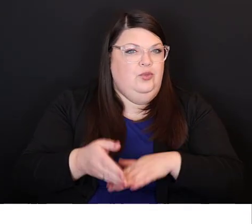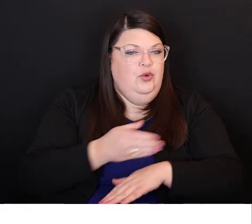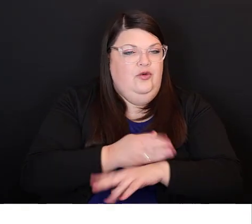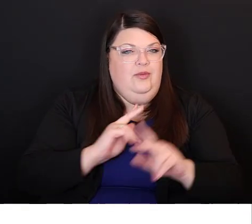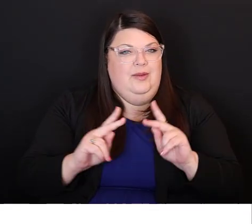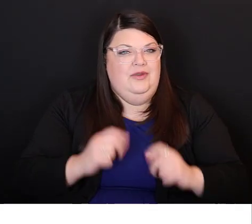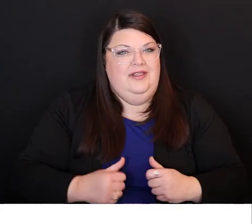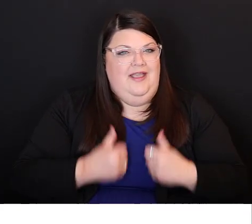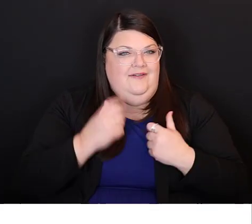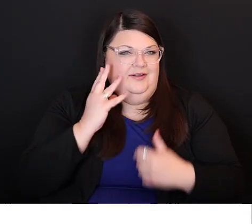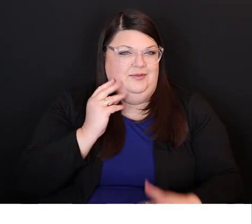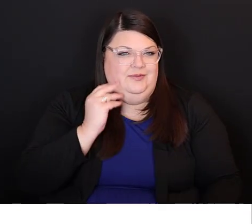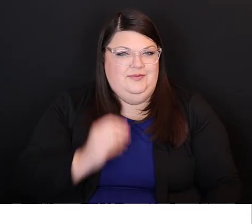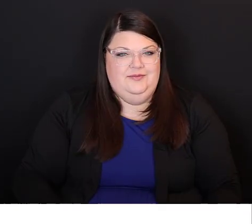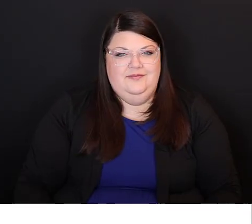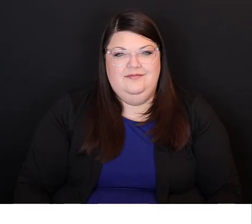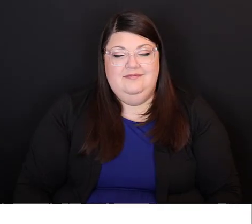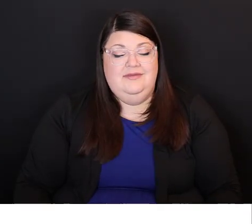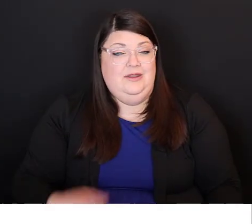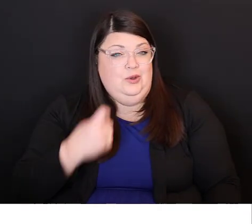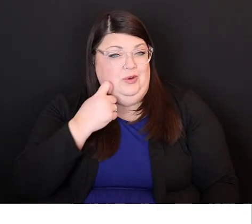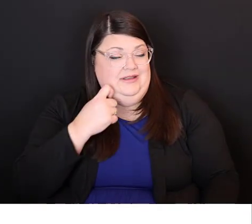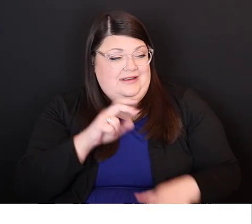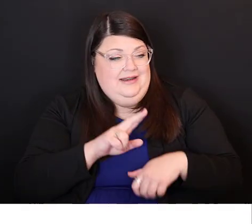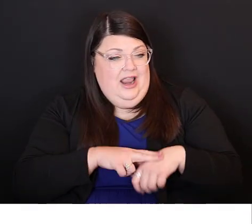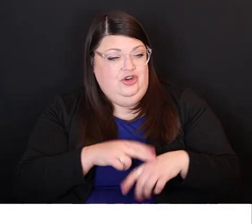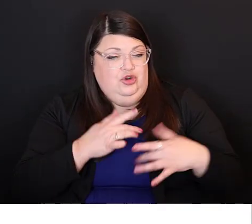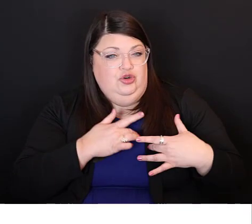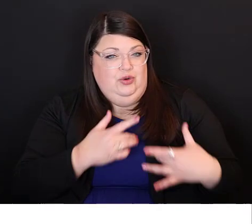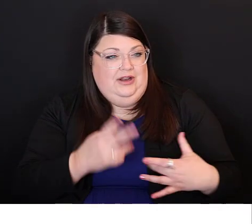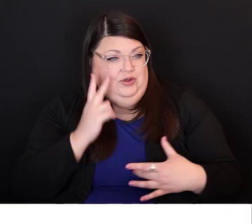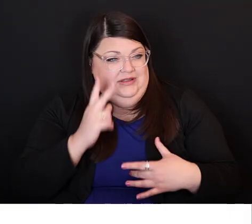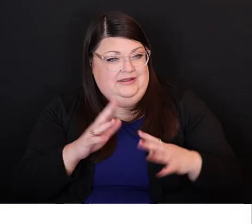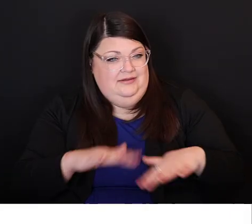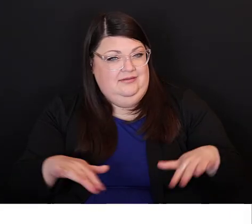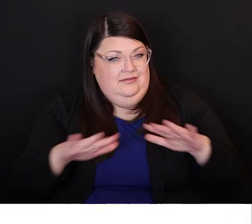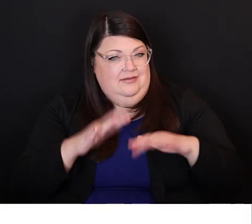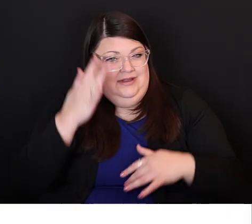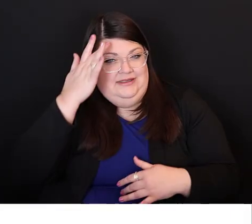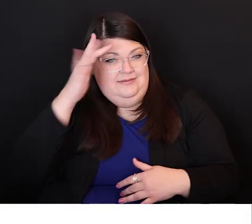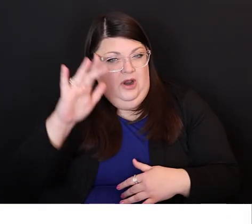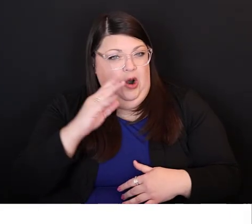What are some of the latest national trends we are seeing around smart home technology and accessibility?